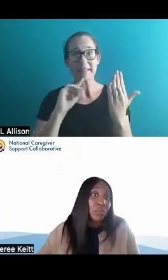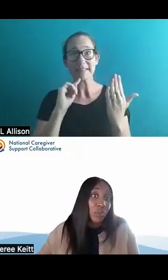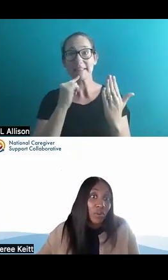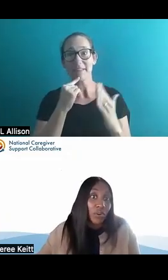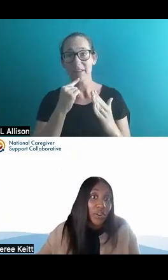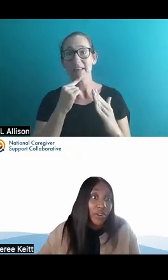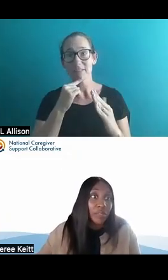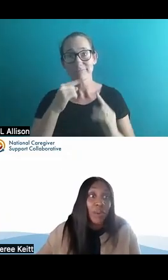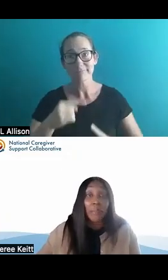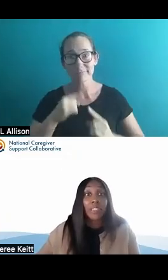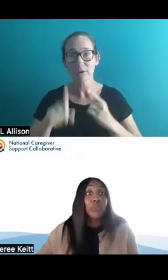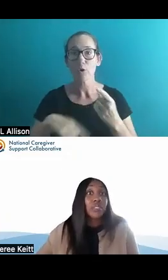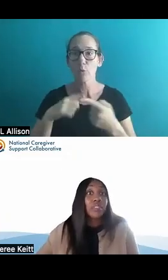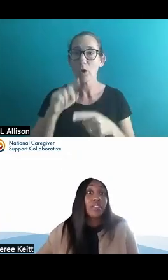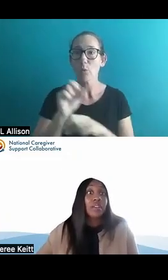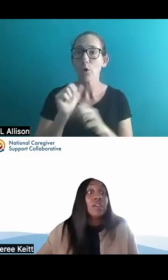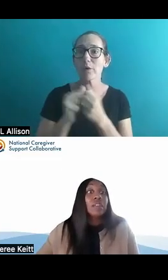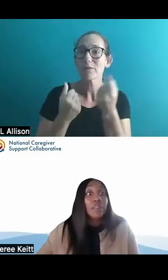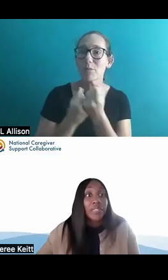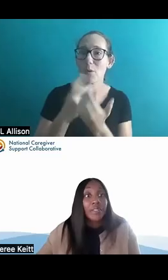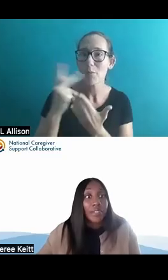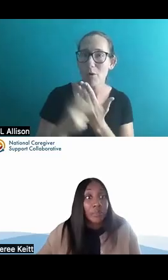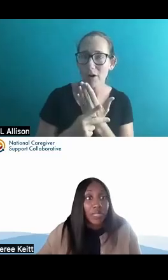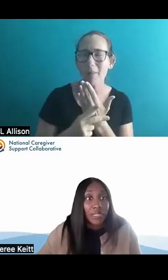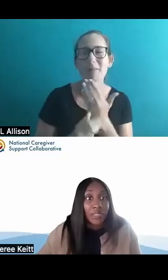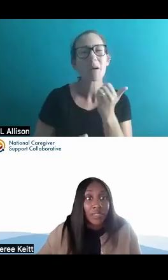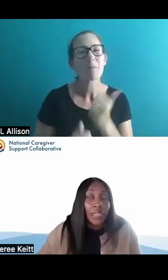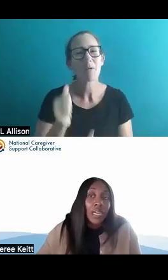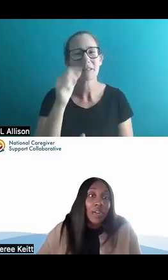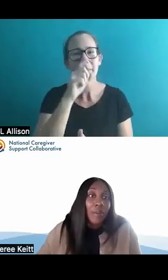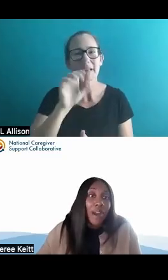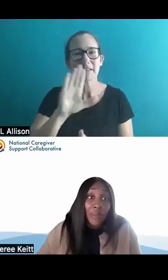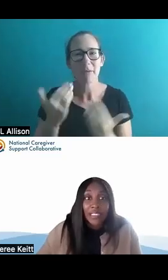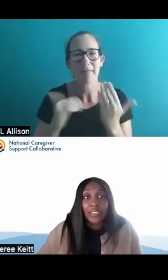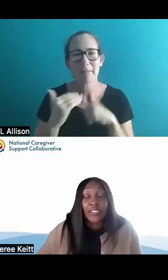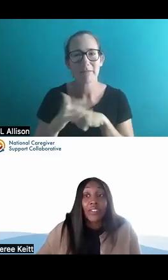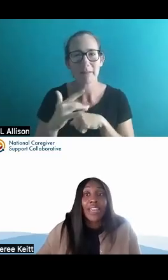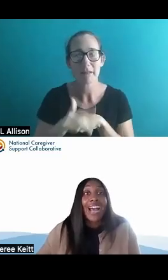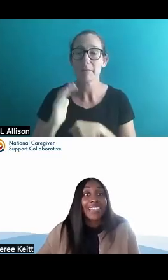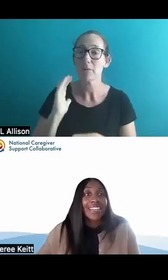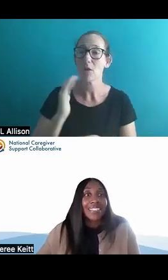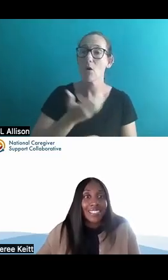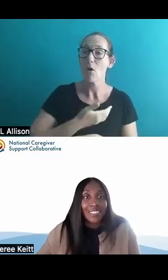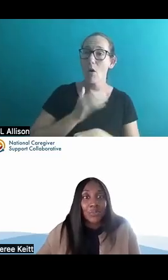support programs, primarily due to their limited availability. Our baseline survey highlighted this